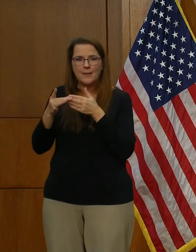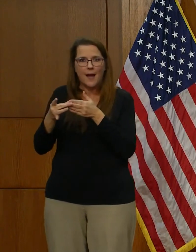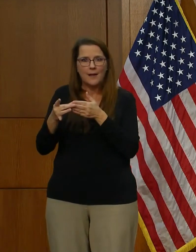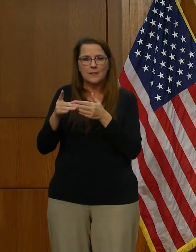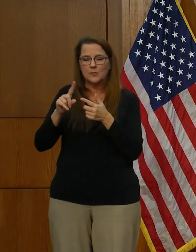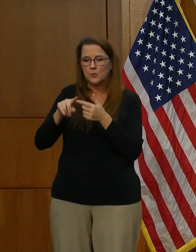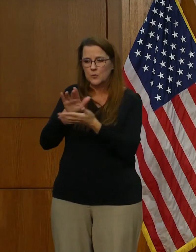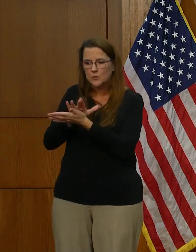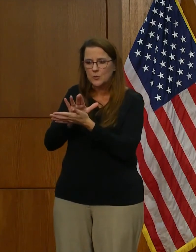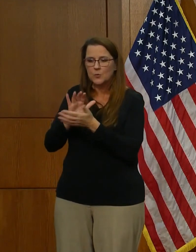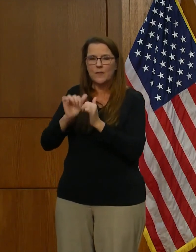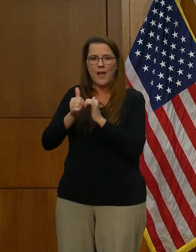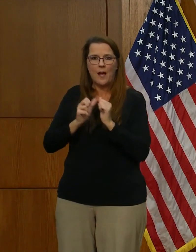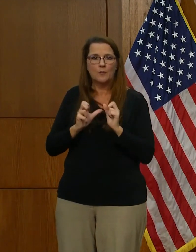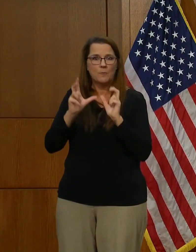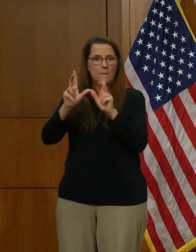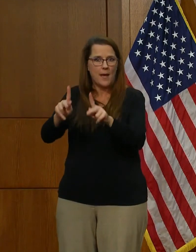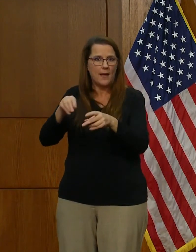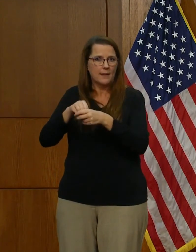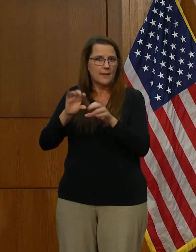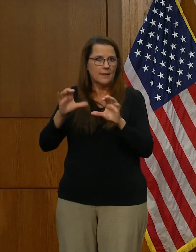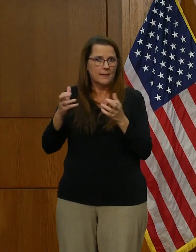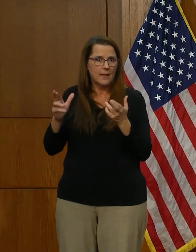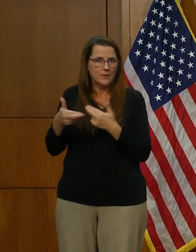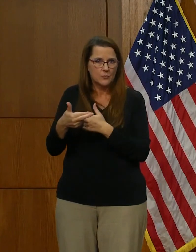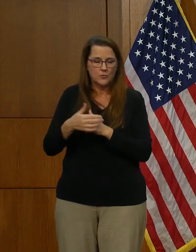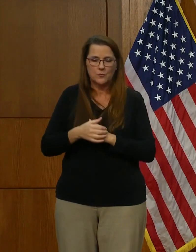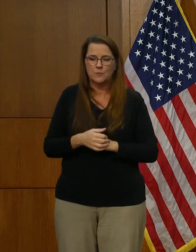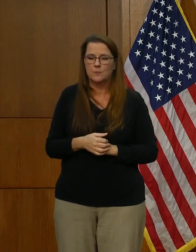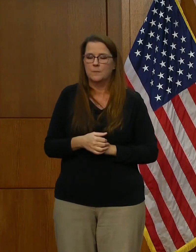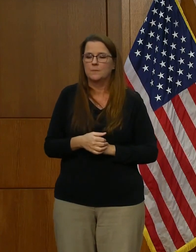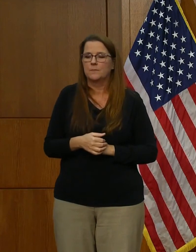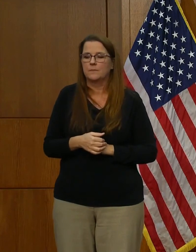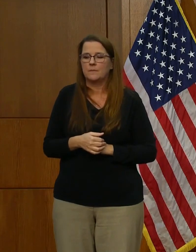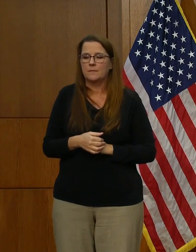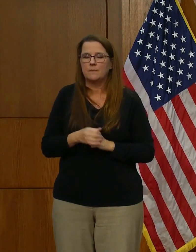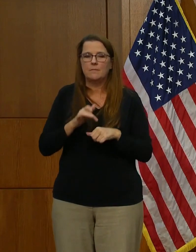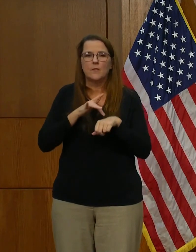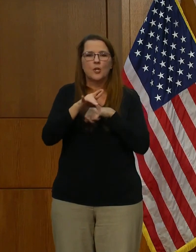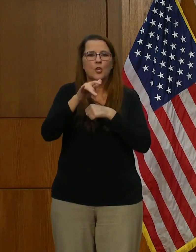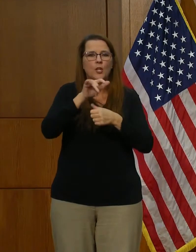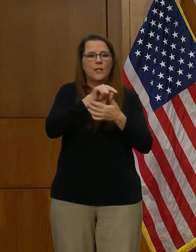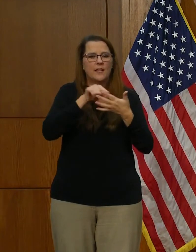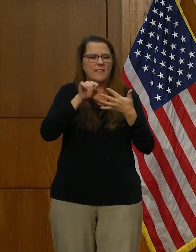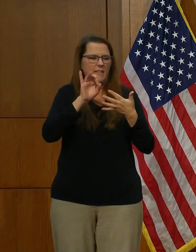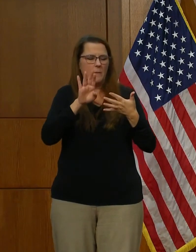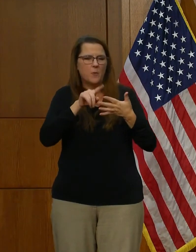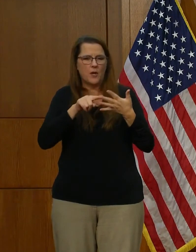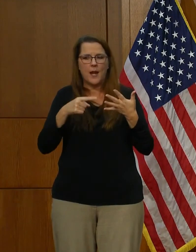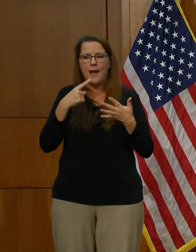SCHOOL'S ABOUT HOW TO HANDLE A RETURN TO THE CLASSROOM. AND IN